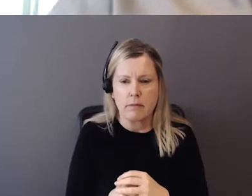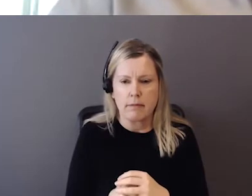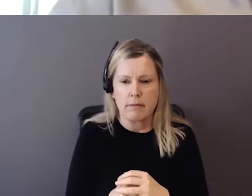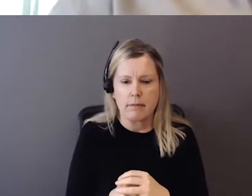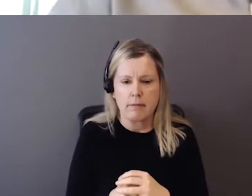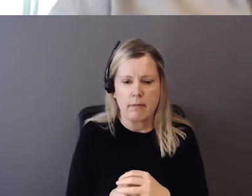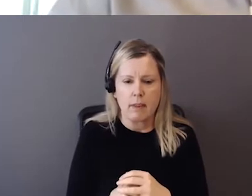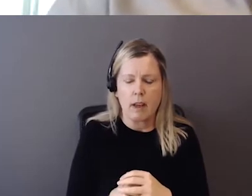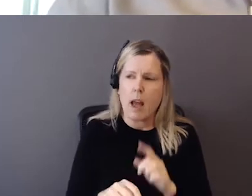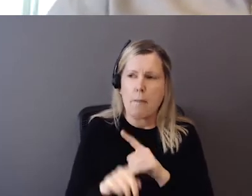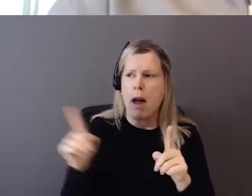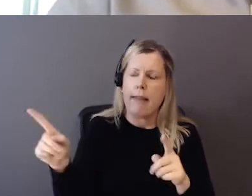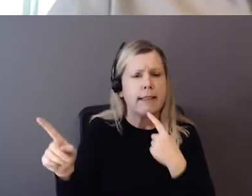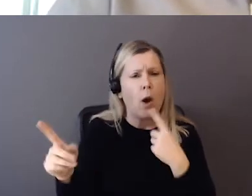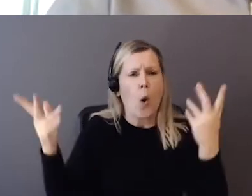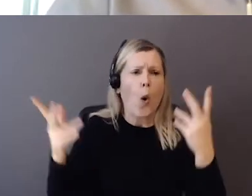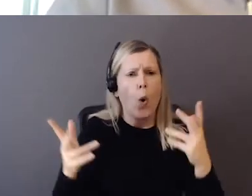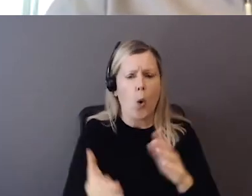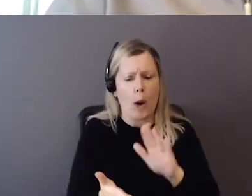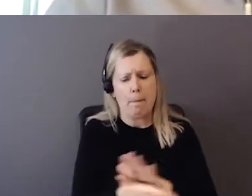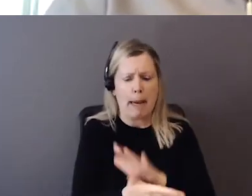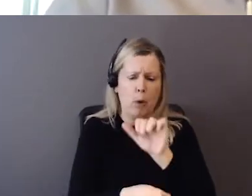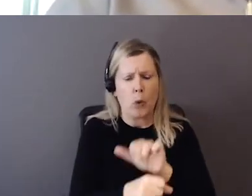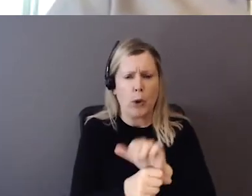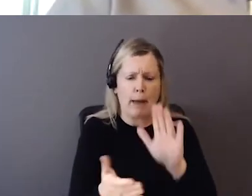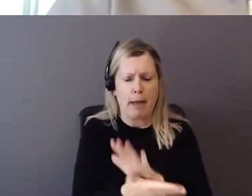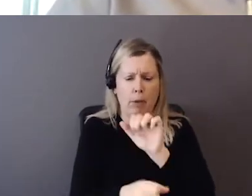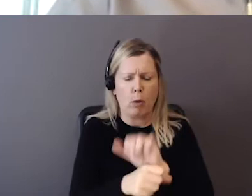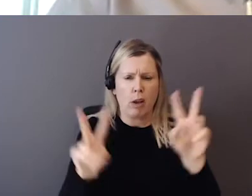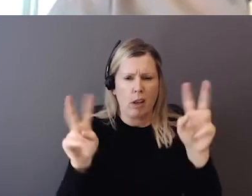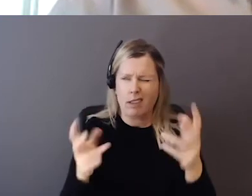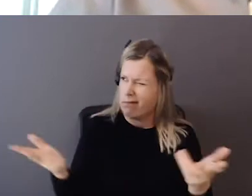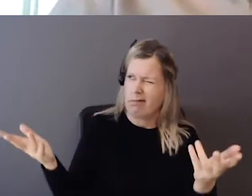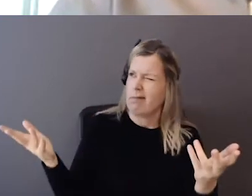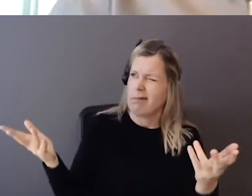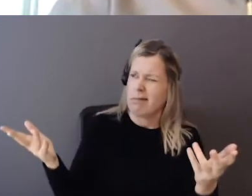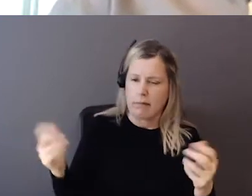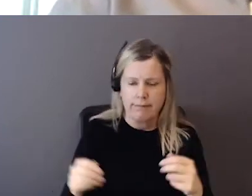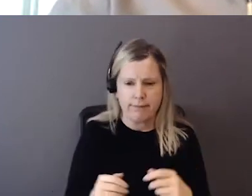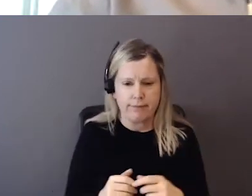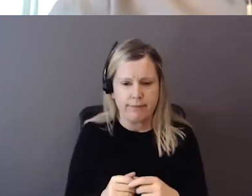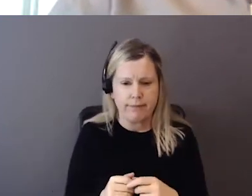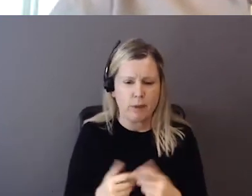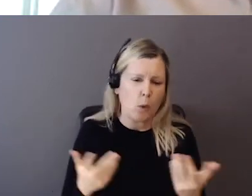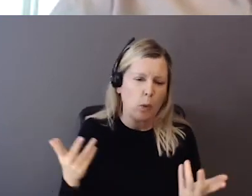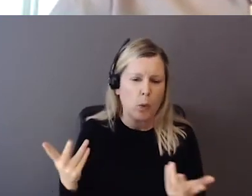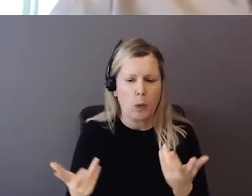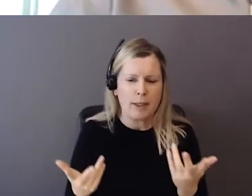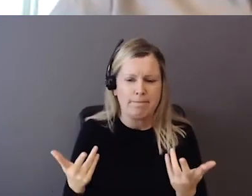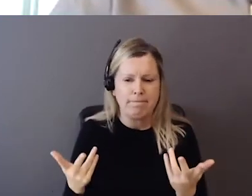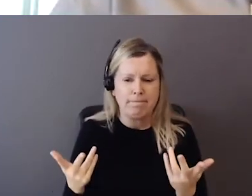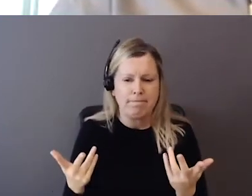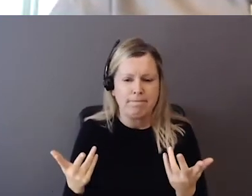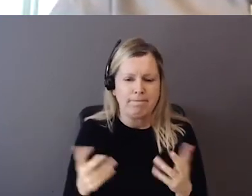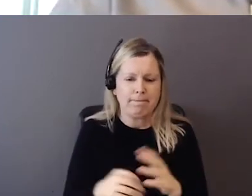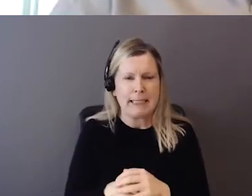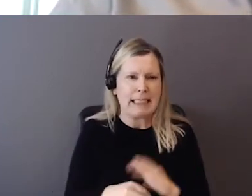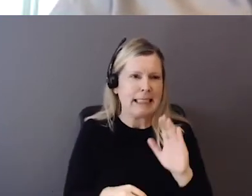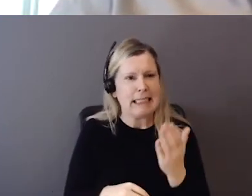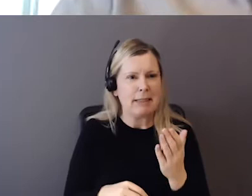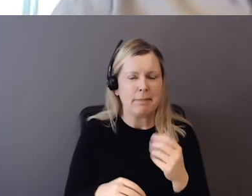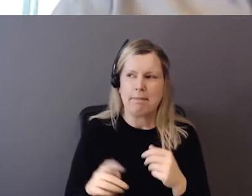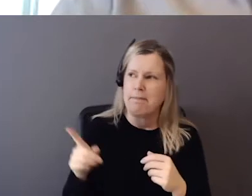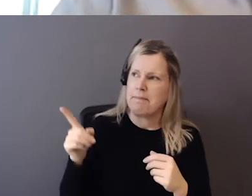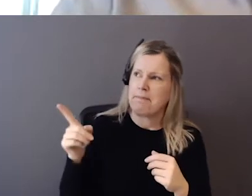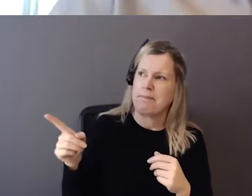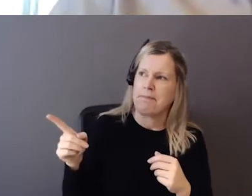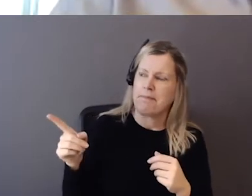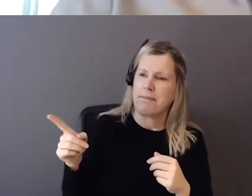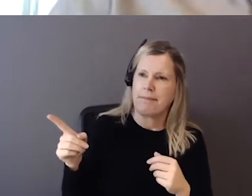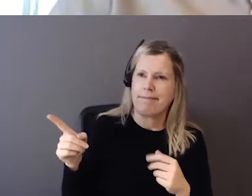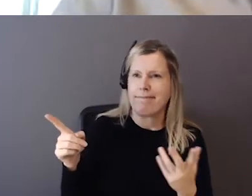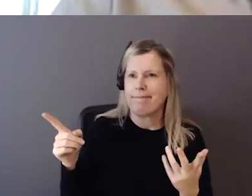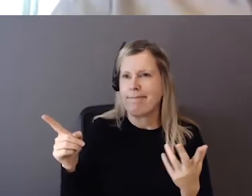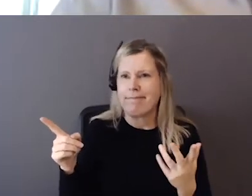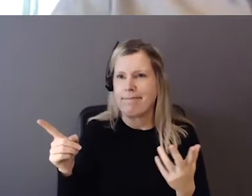But it was more a filing paperwork. It seemed like more of an exercise in just doing whatever was